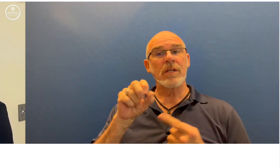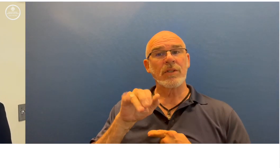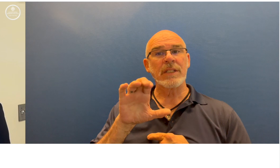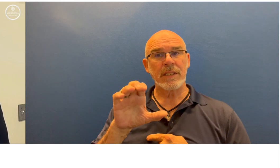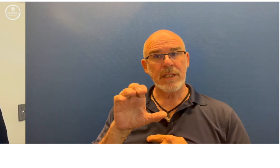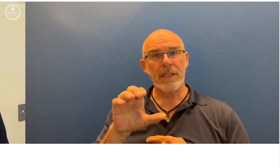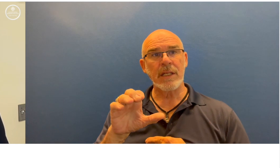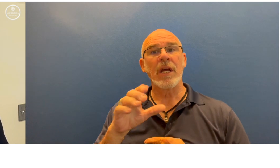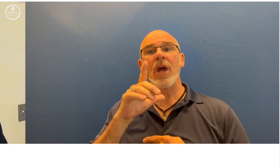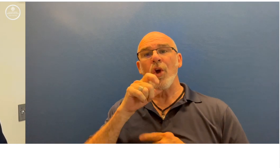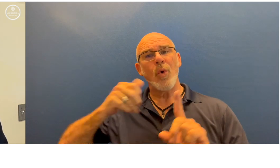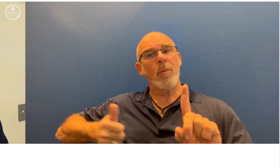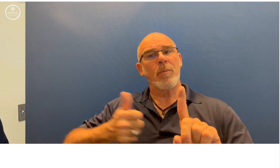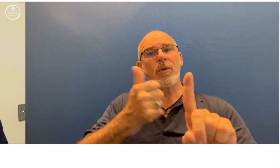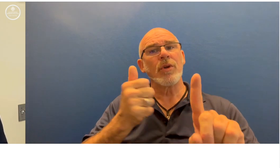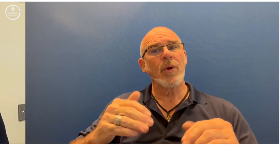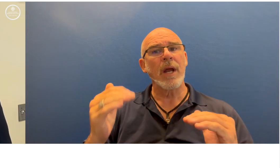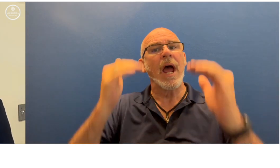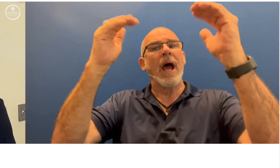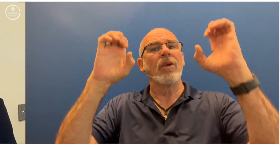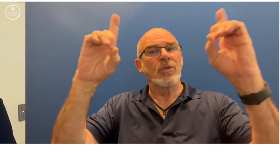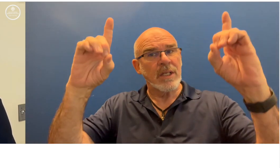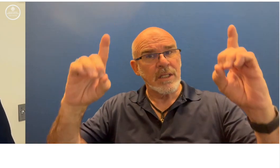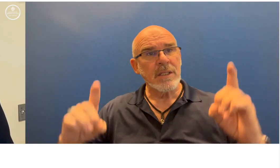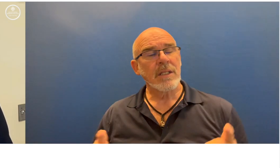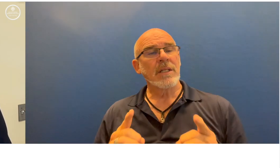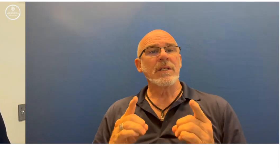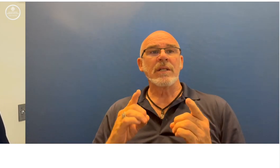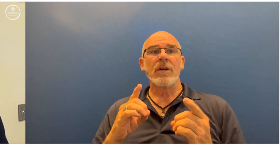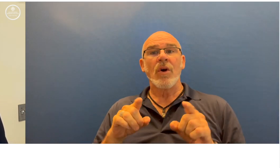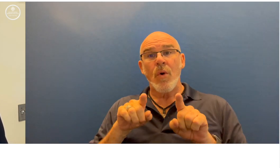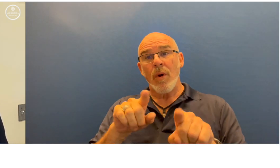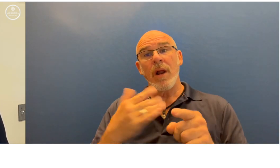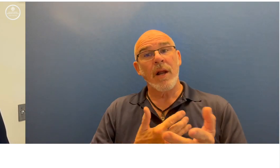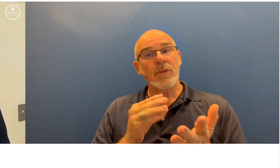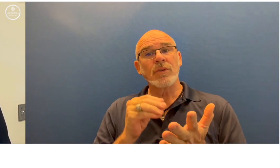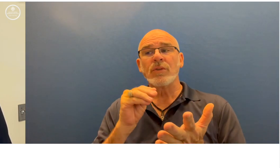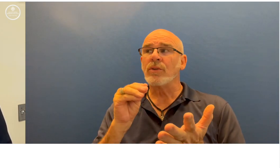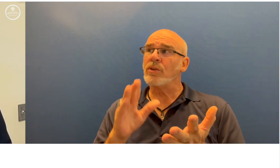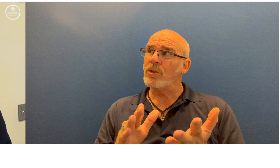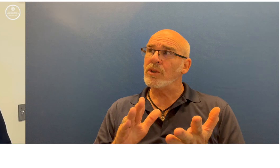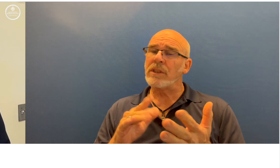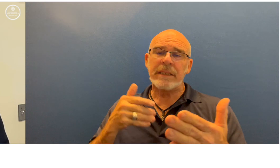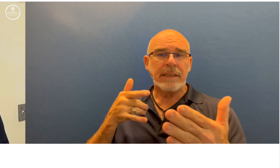and who's pursuing higher education. And so, as our students are mirroring the diversity